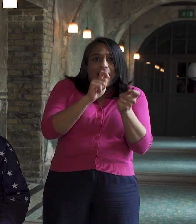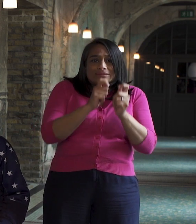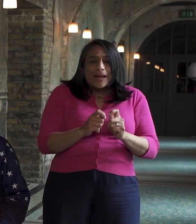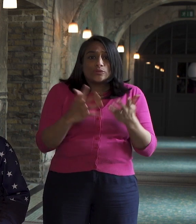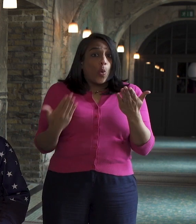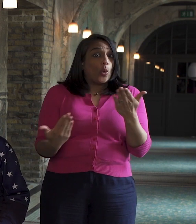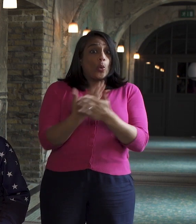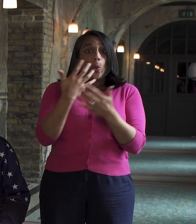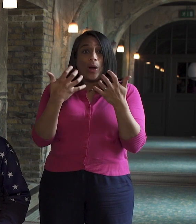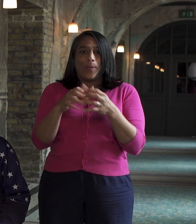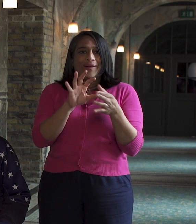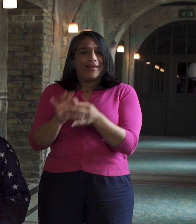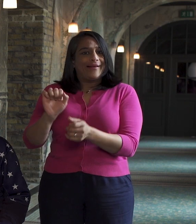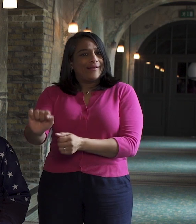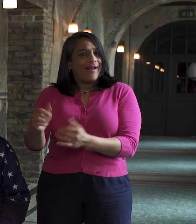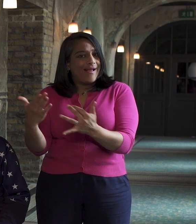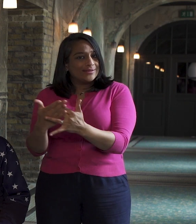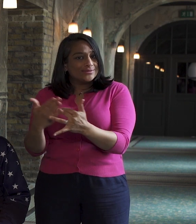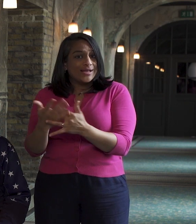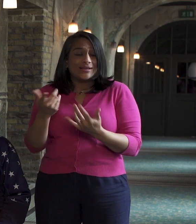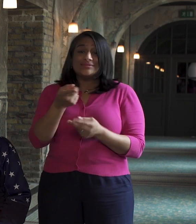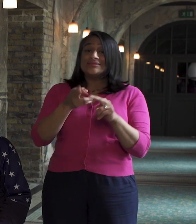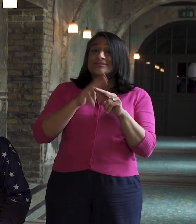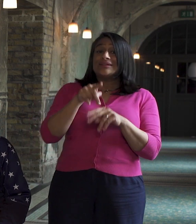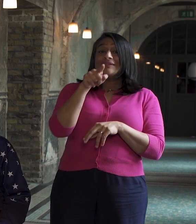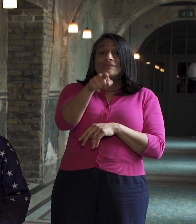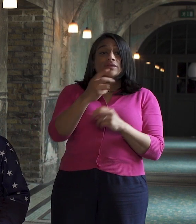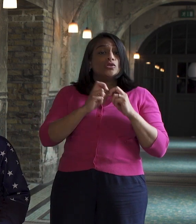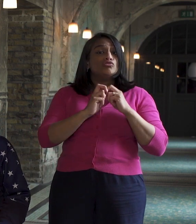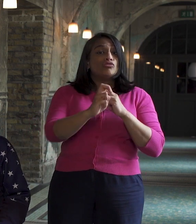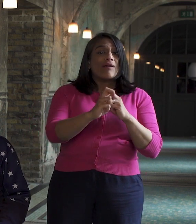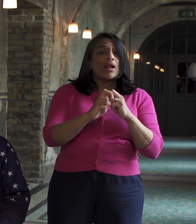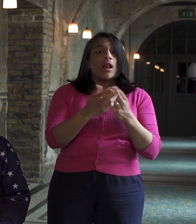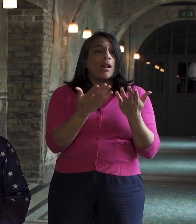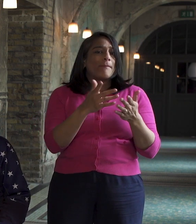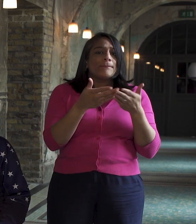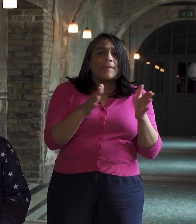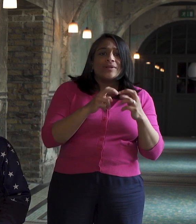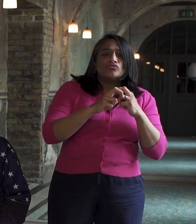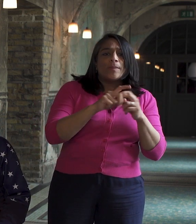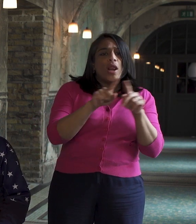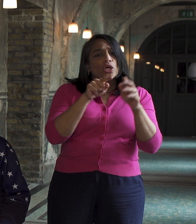If public transport is non- accessible to your employee, Access to Work can help pay towards the cost